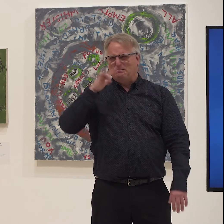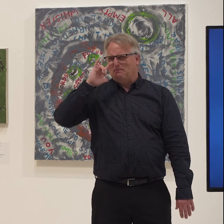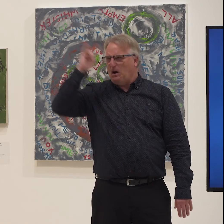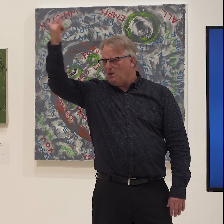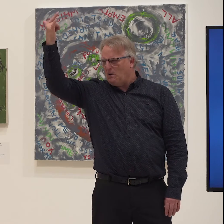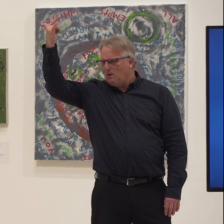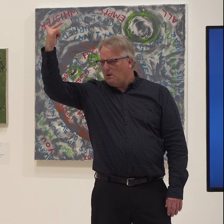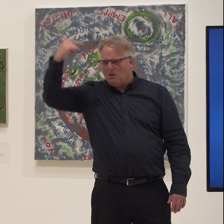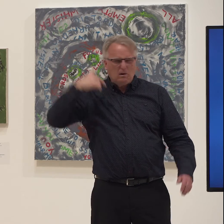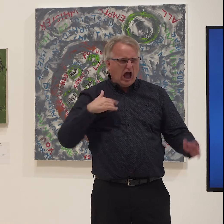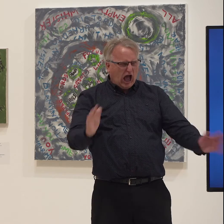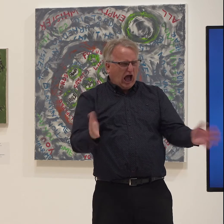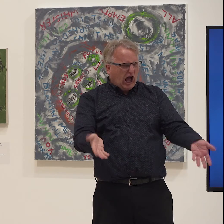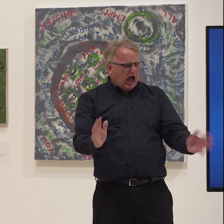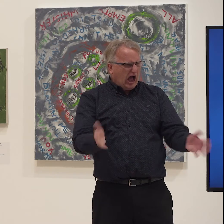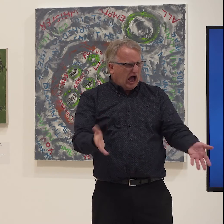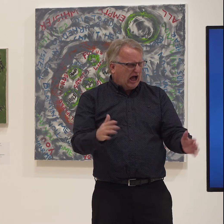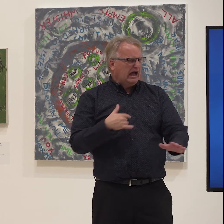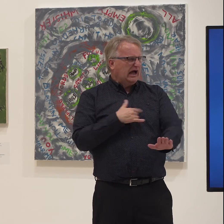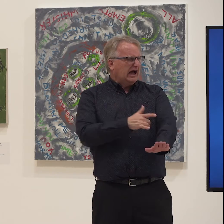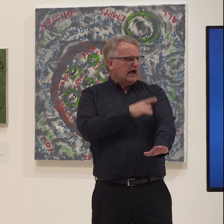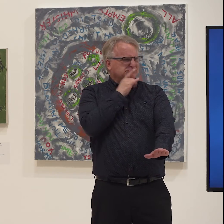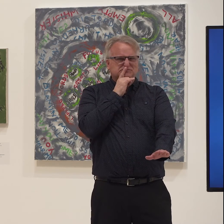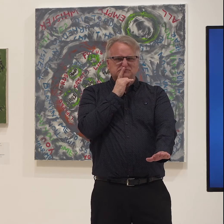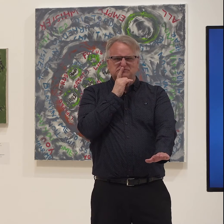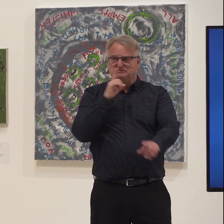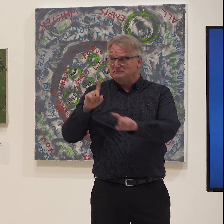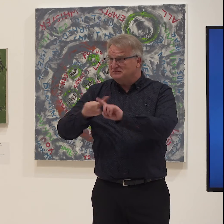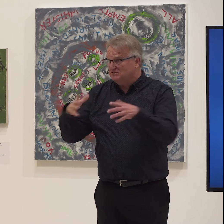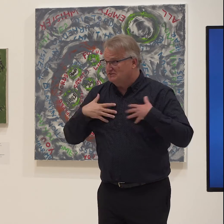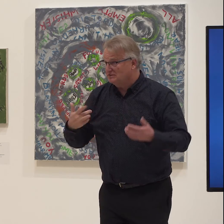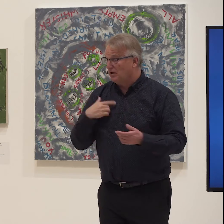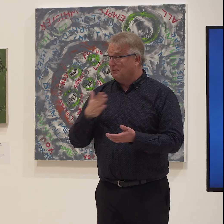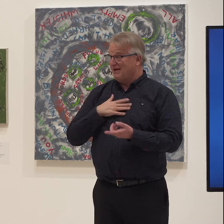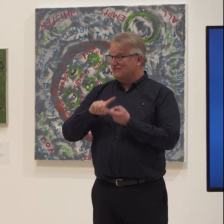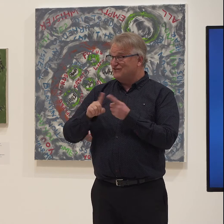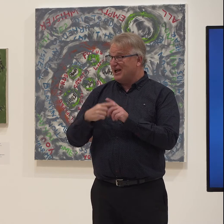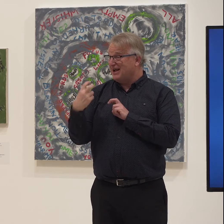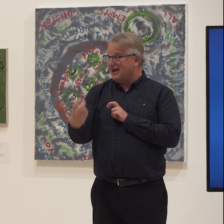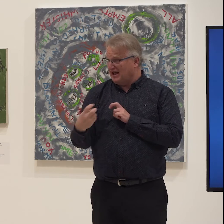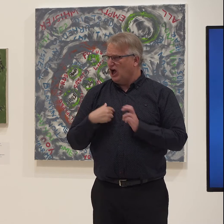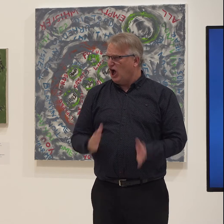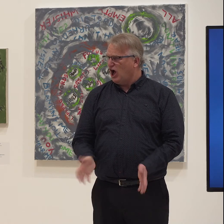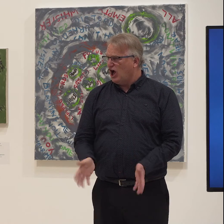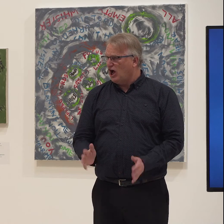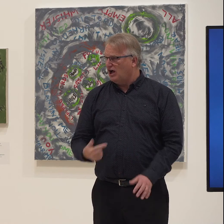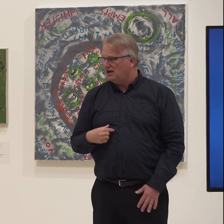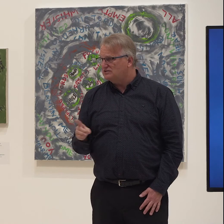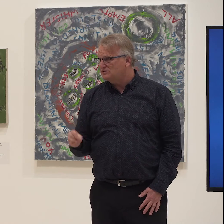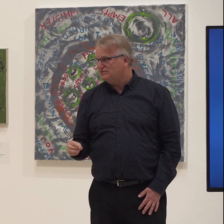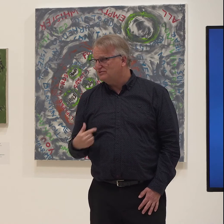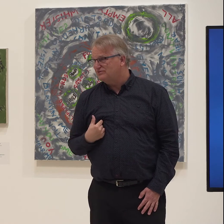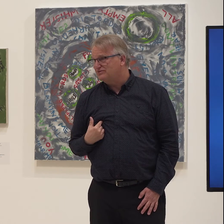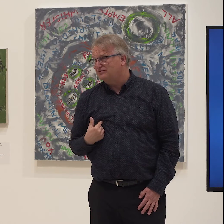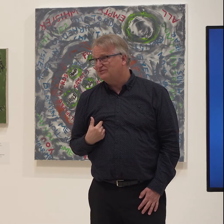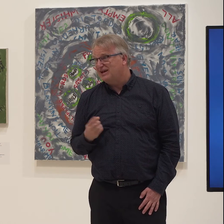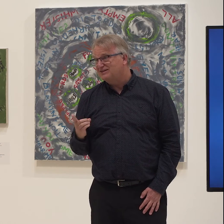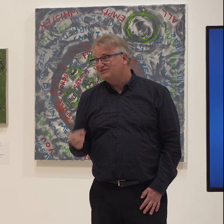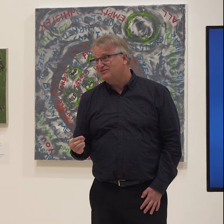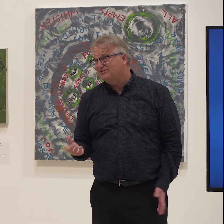And Deaf people may not be interested in it and others might be. And there are times when even